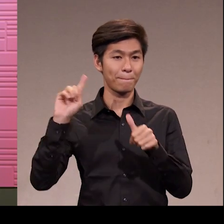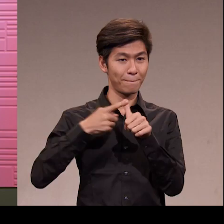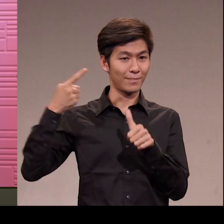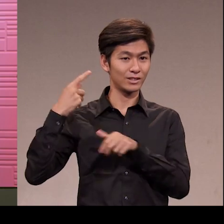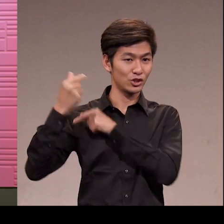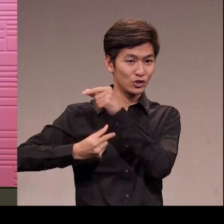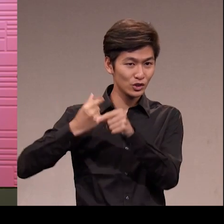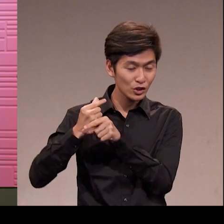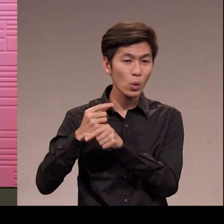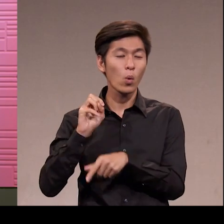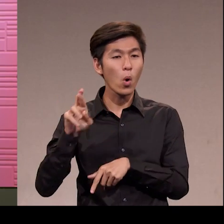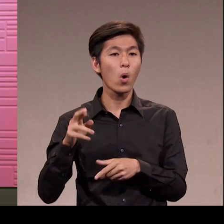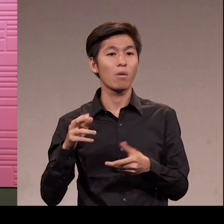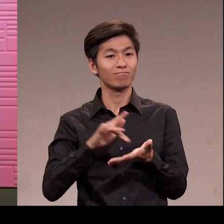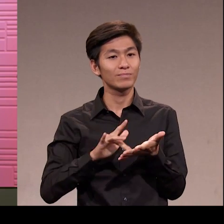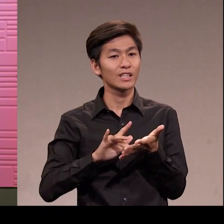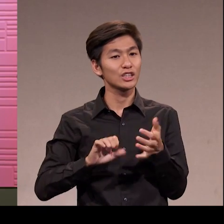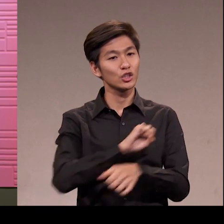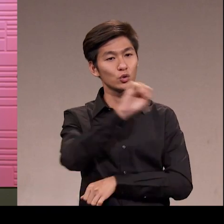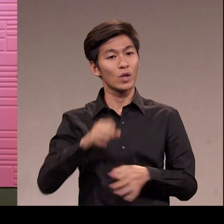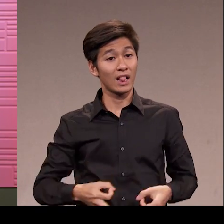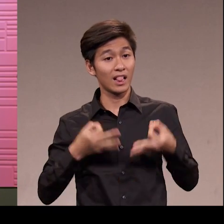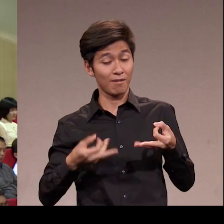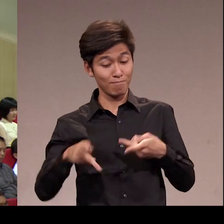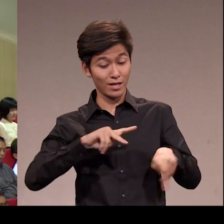we make health care more affordable for the people.